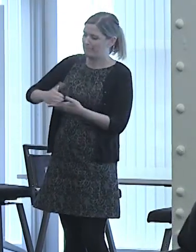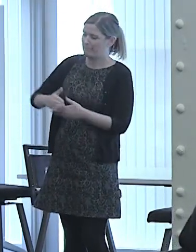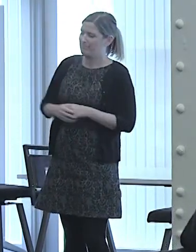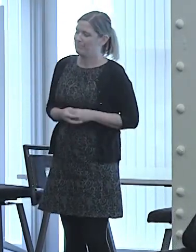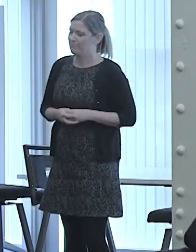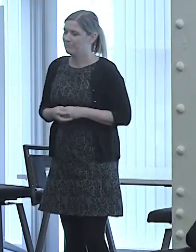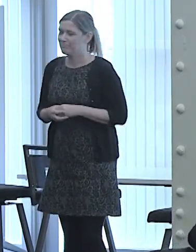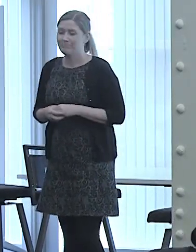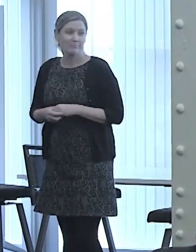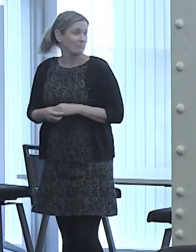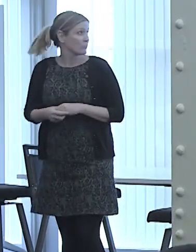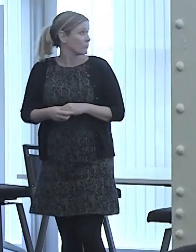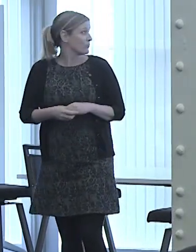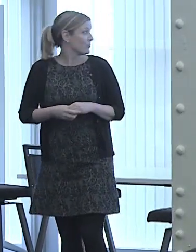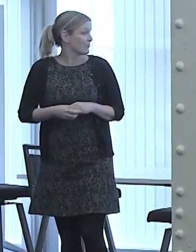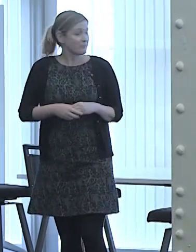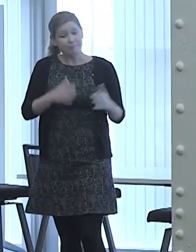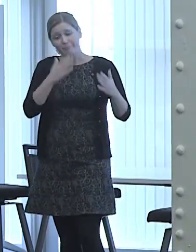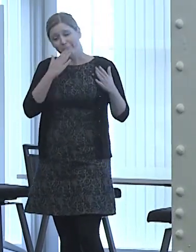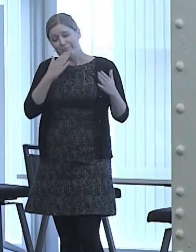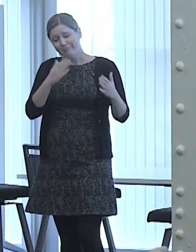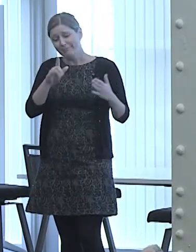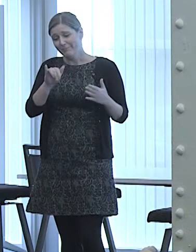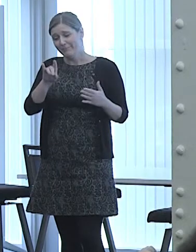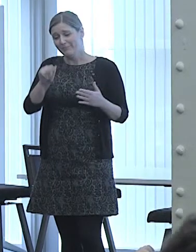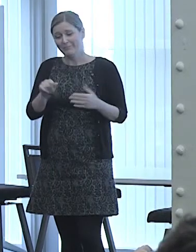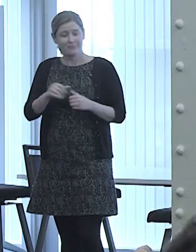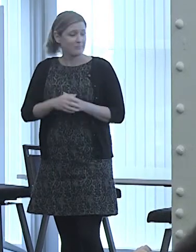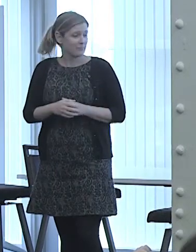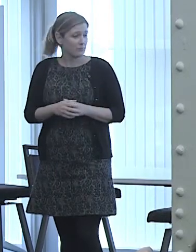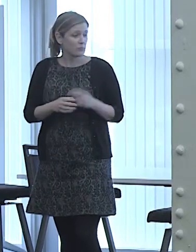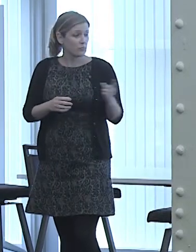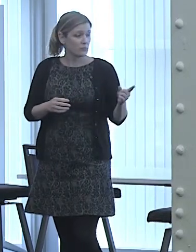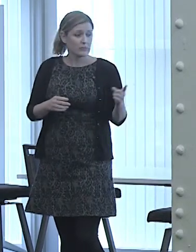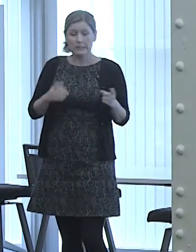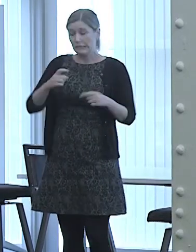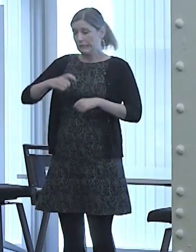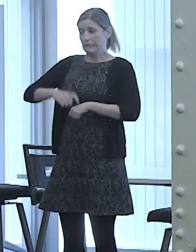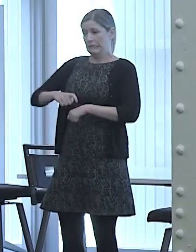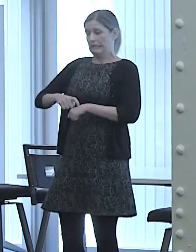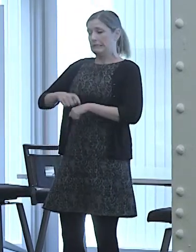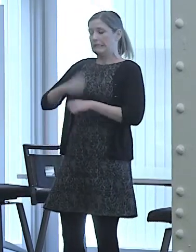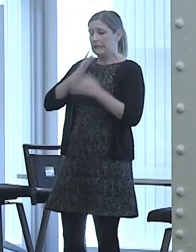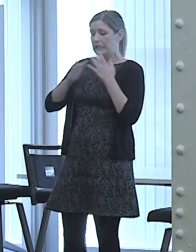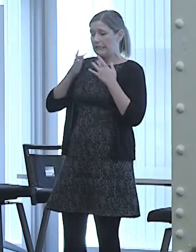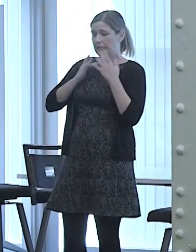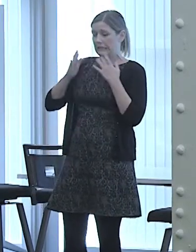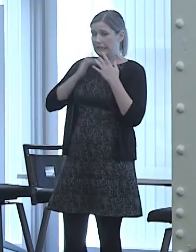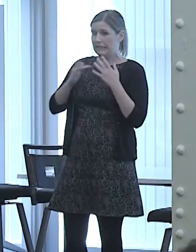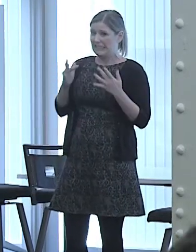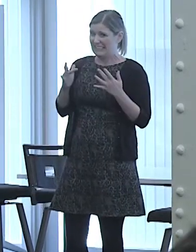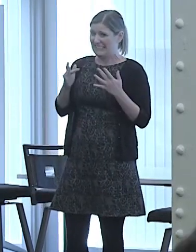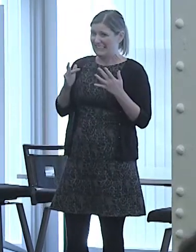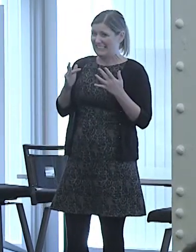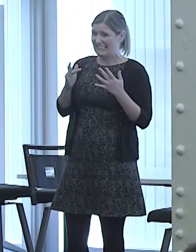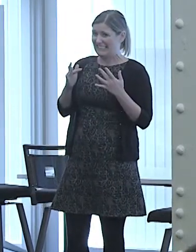That's not displaying, either. Thank you, Lydia. In the interest of time, we will probably only be able to take